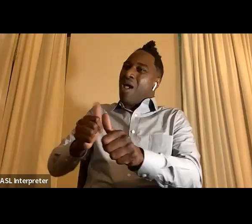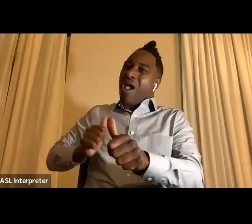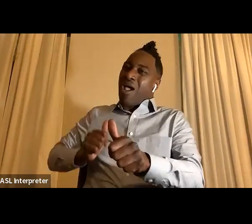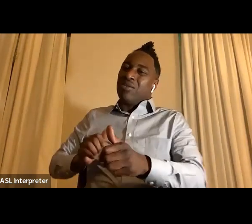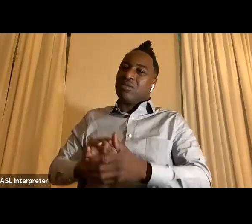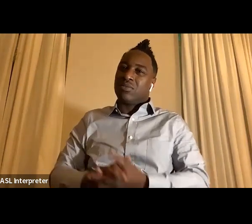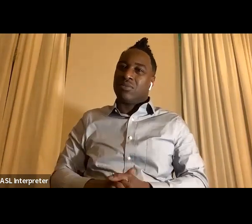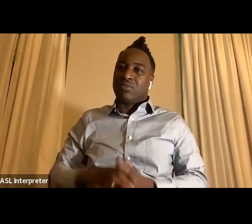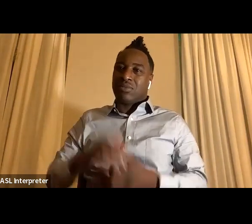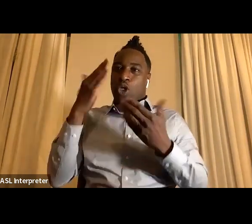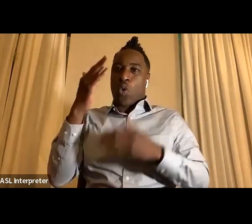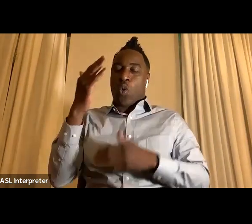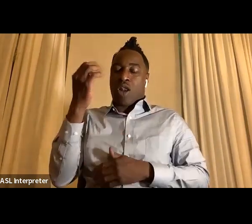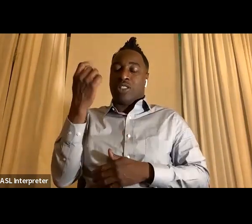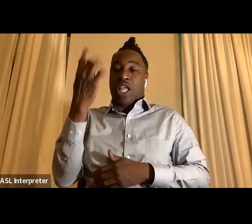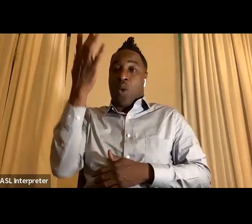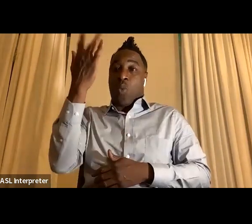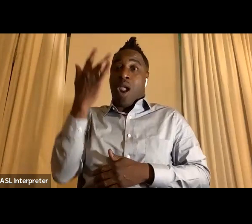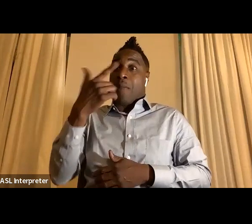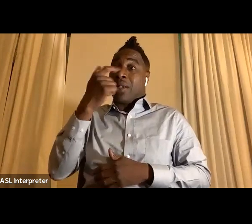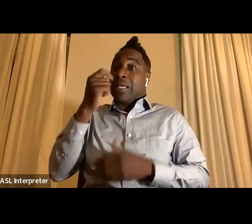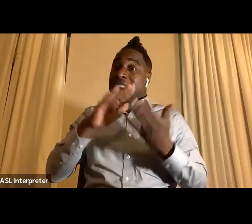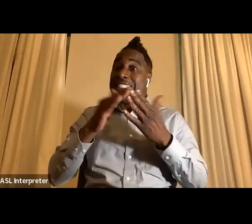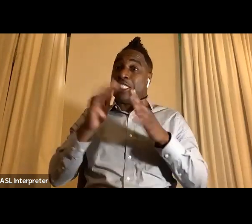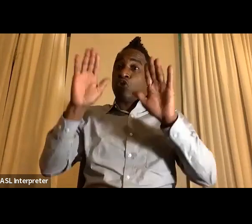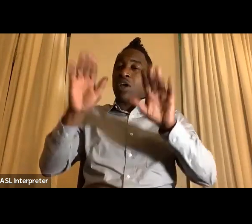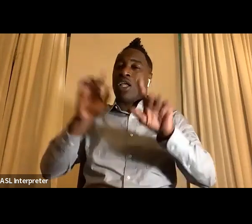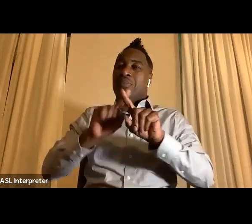it's such a great city, but yeah, I feel like it affects me in that way.